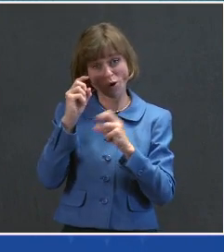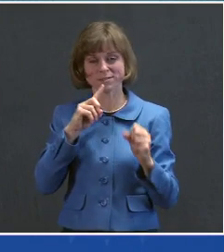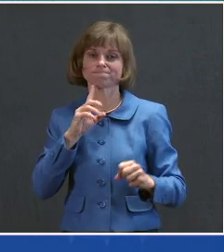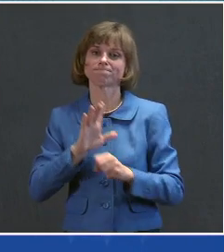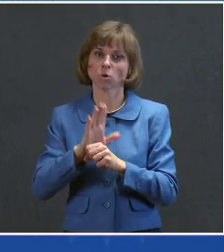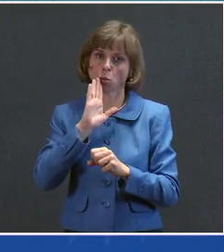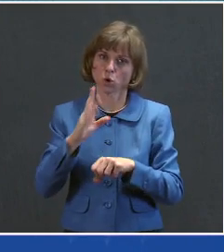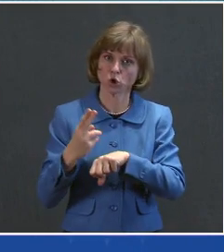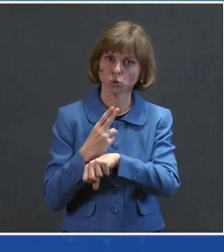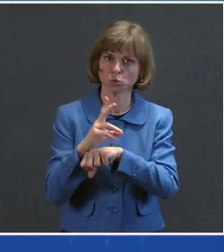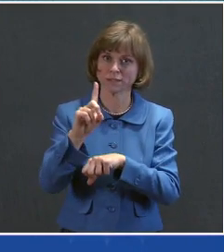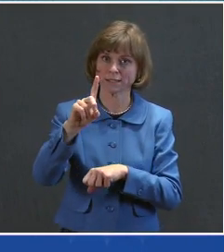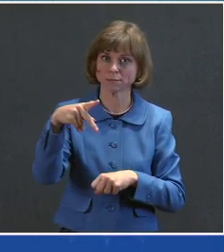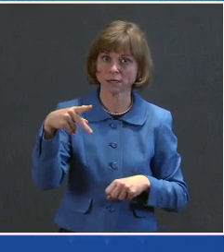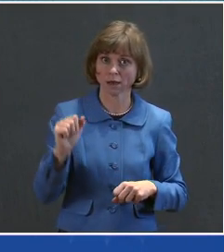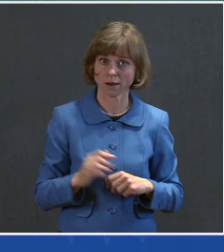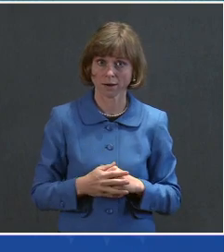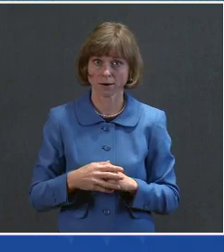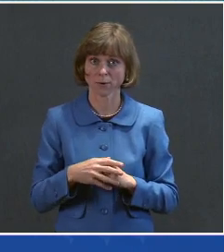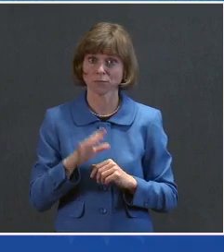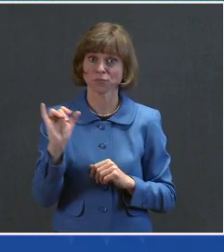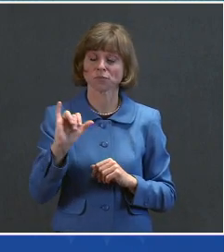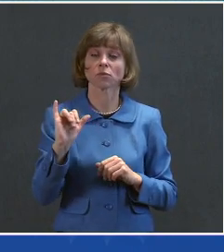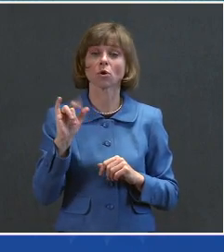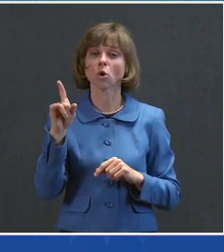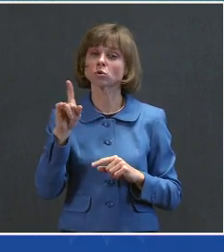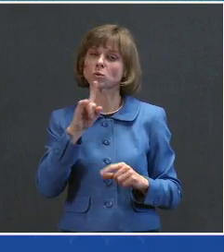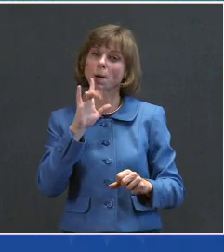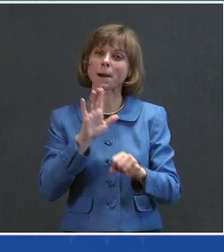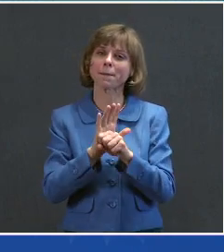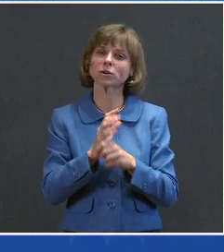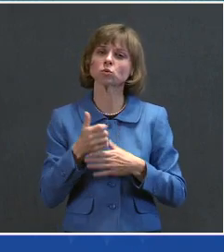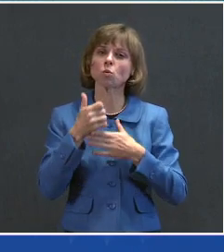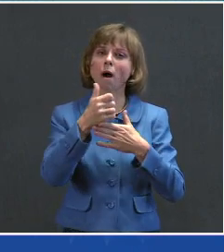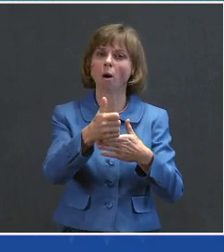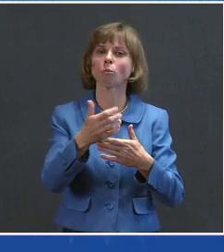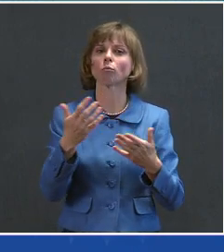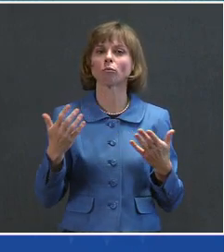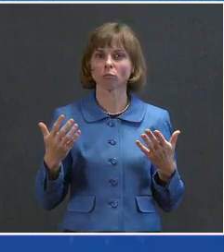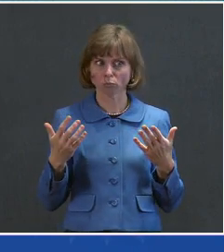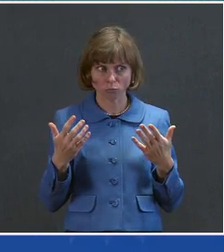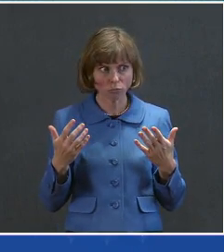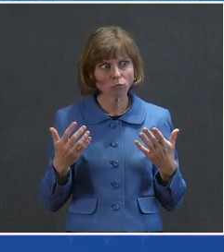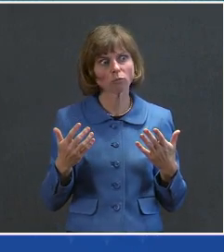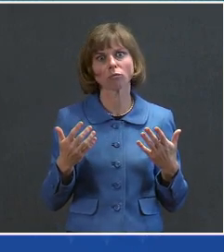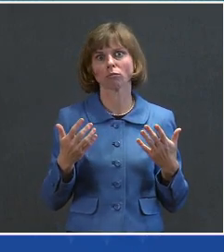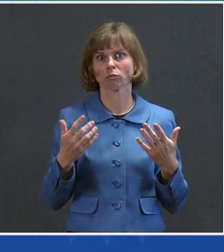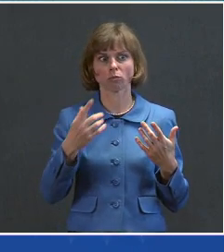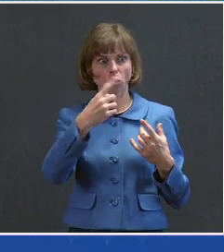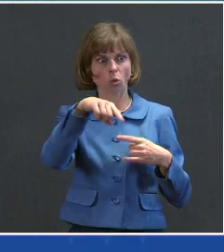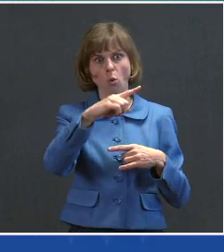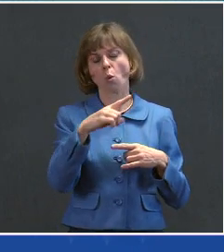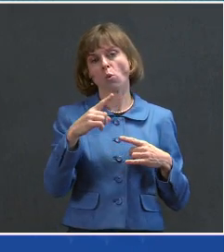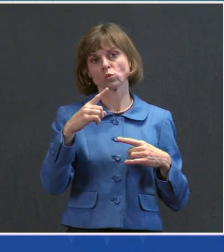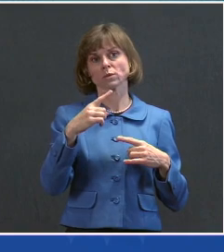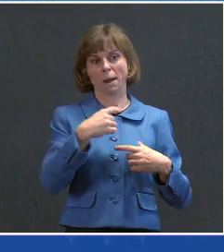And also the commitment to help upgrade the manu- -- or help get the manufacturing facilities to the place where they needed to be